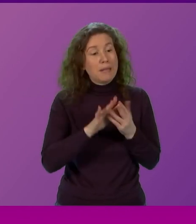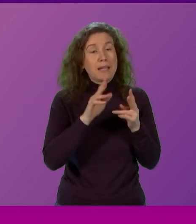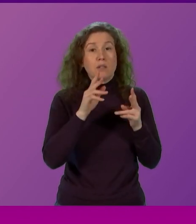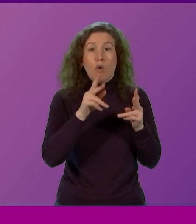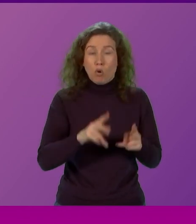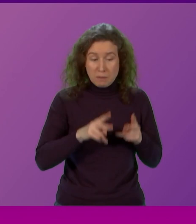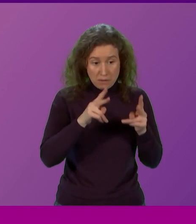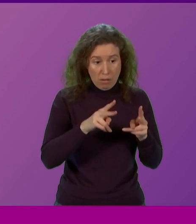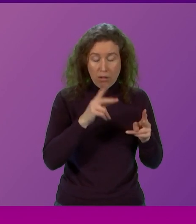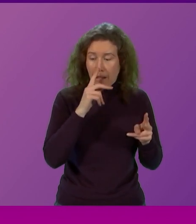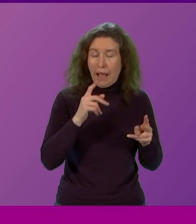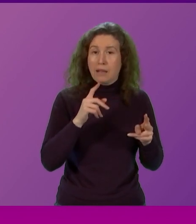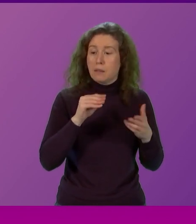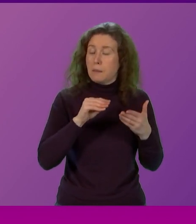above the national care home contract rate.